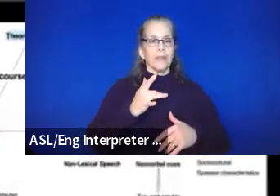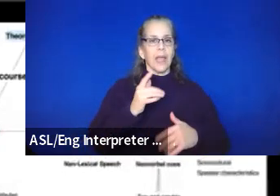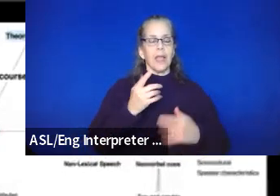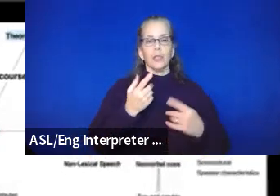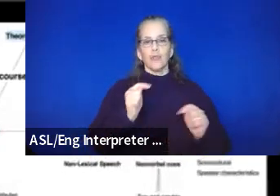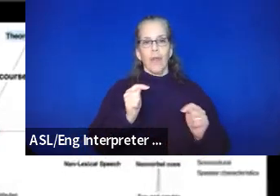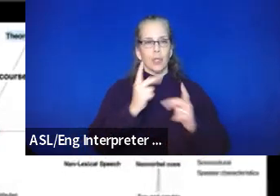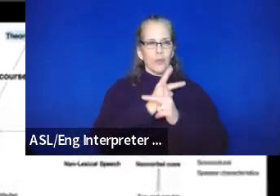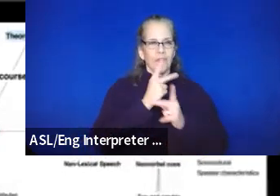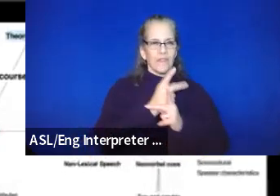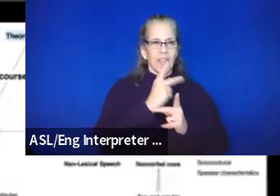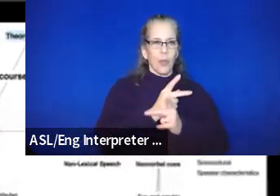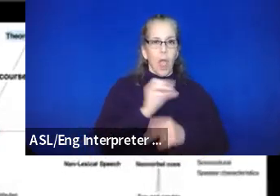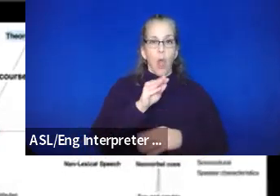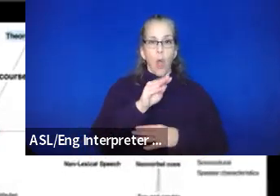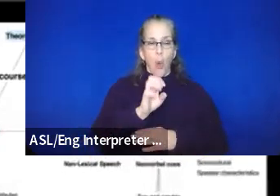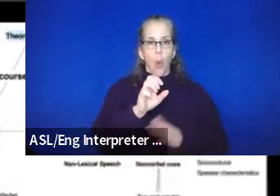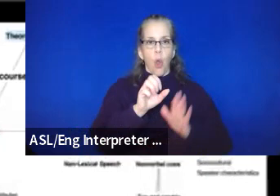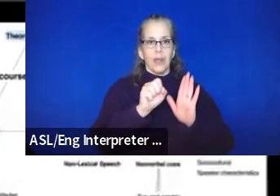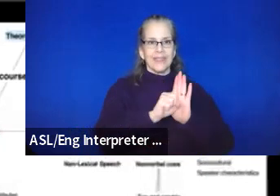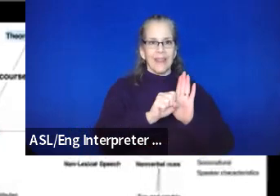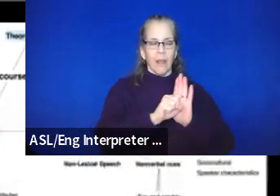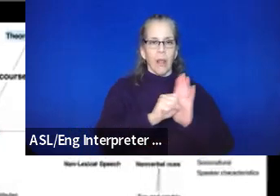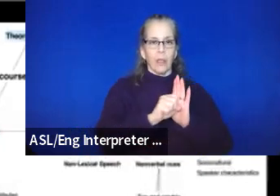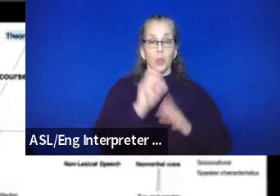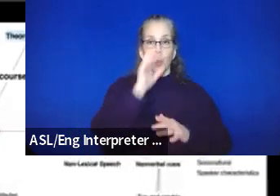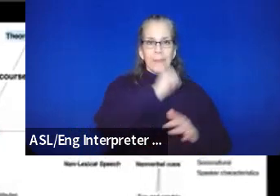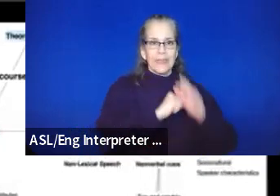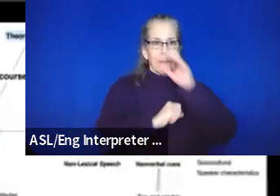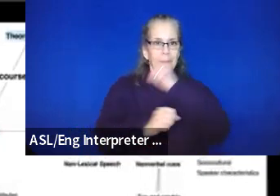So you can miss out into these other cues that provide insight into what's really being